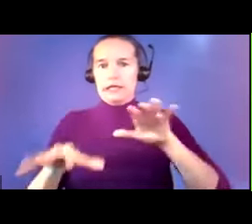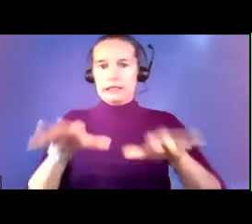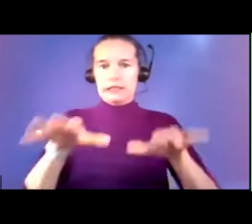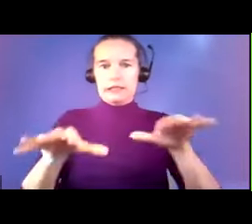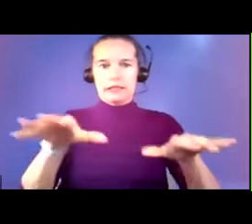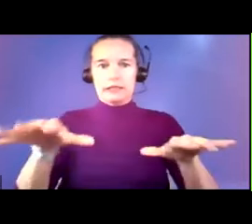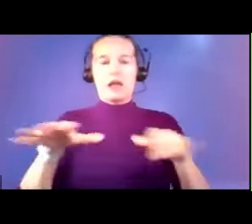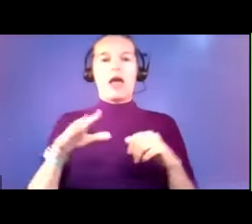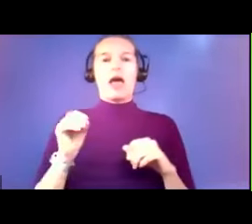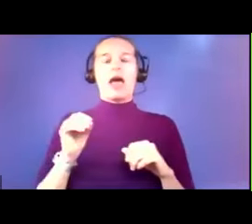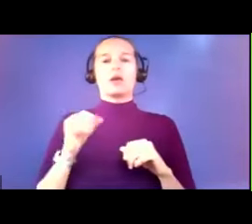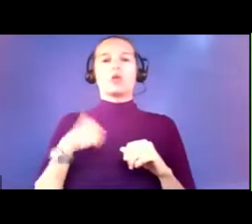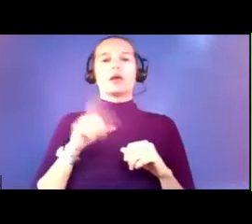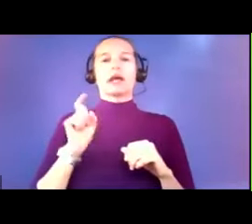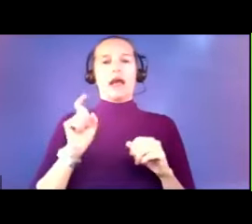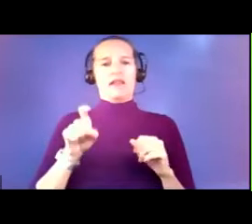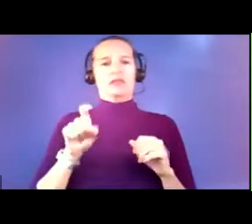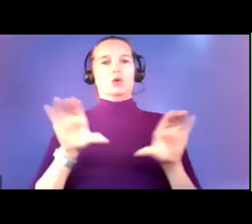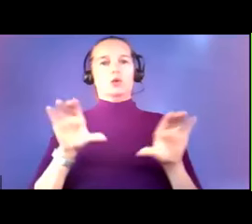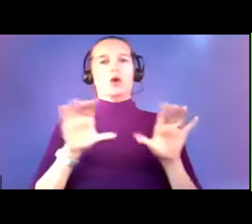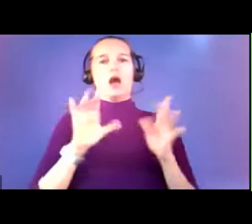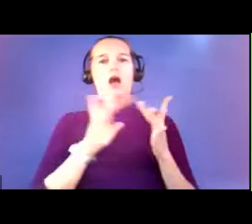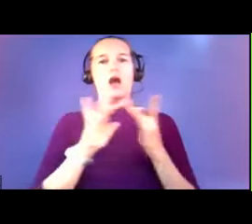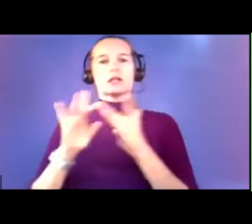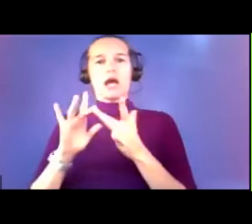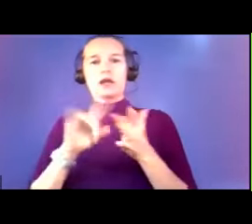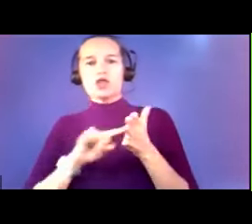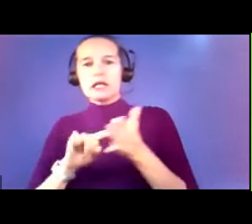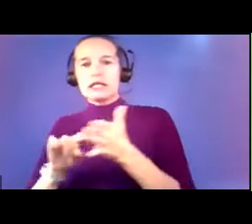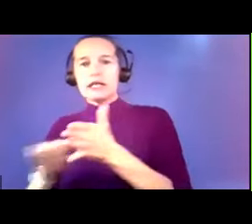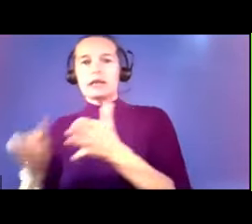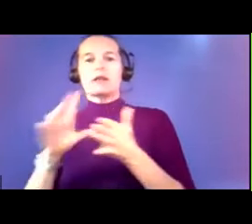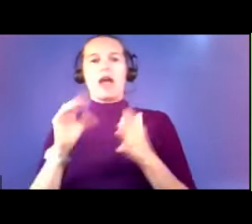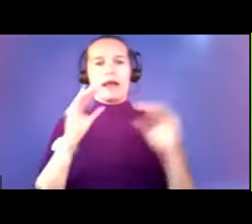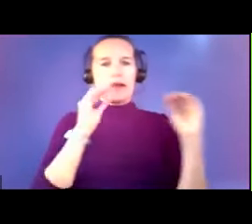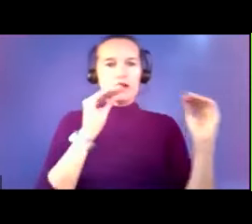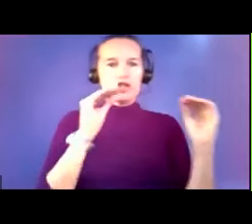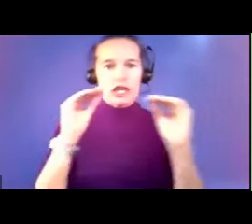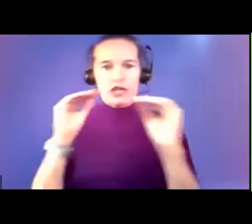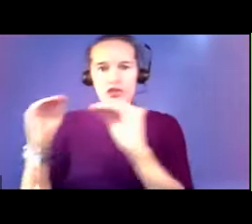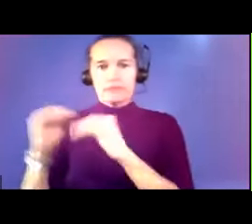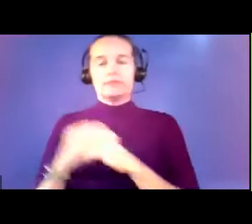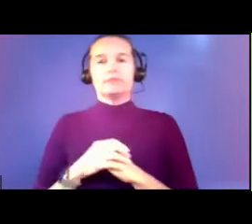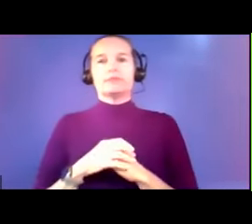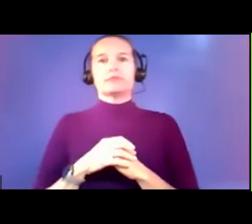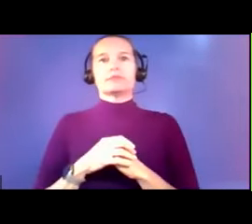testing, contact tracing and education specifically to do this. We welcome the addition of this new